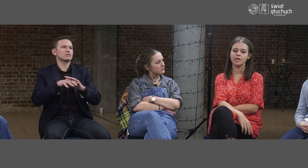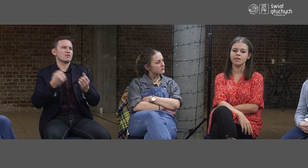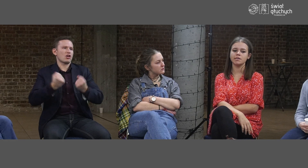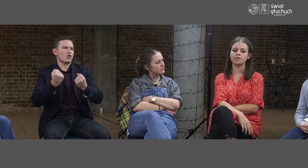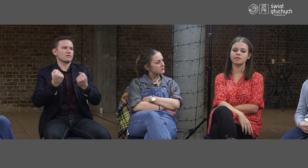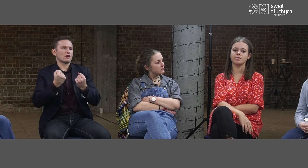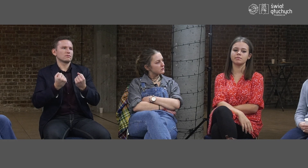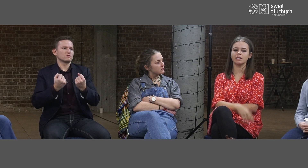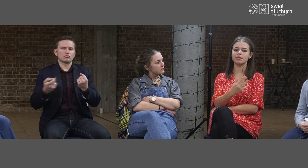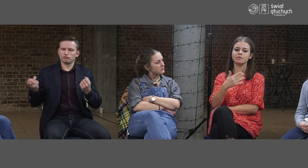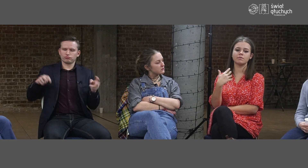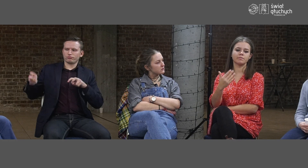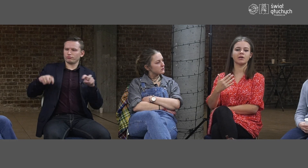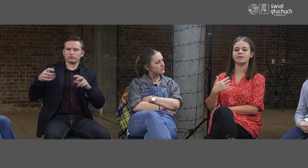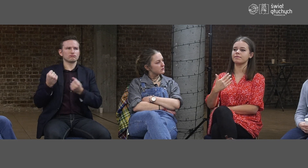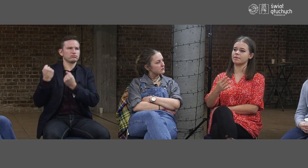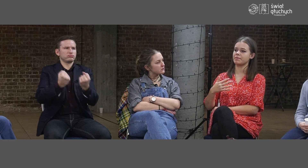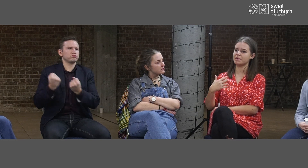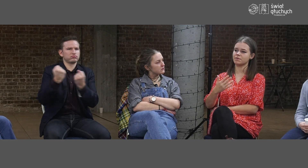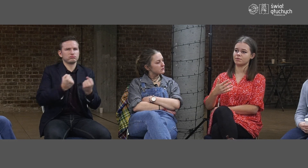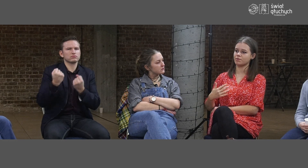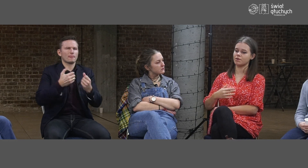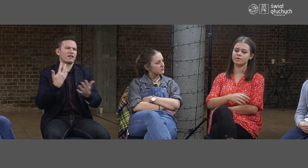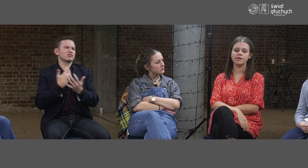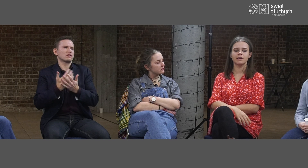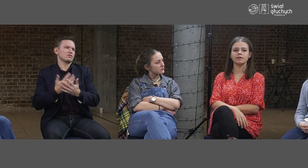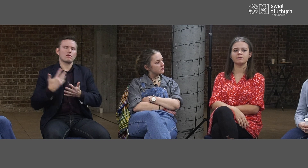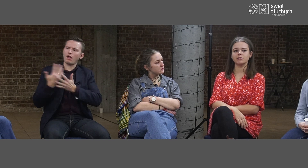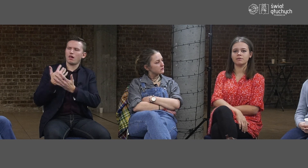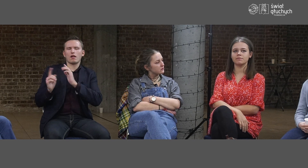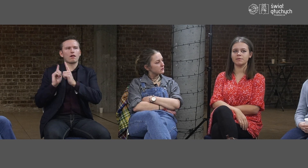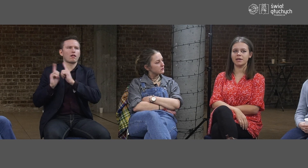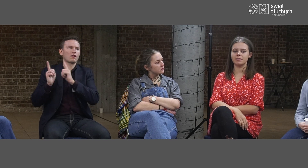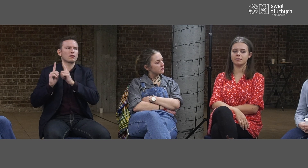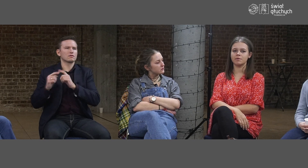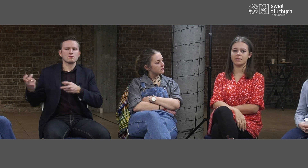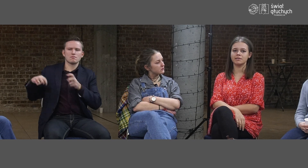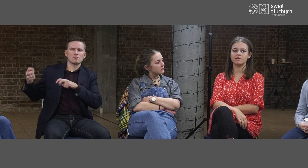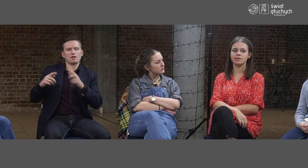We have these short conversations, and during the exchange of information,